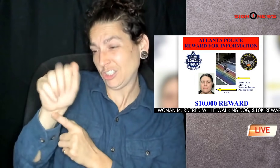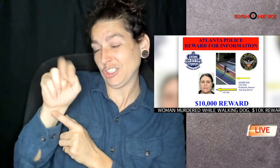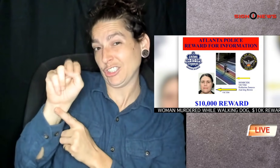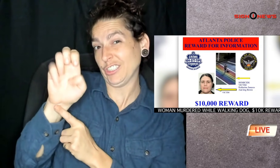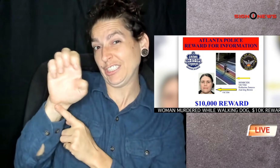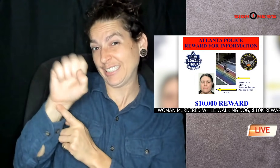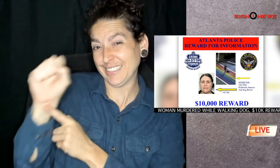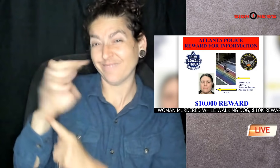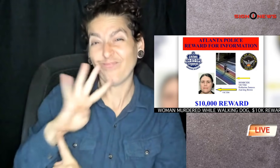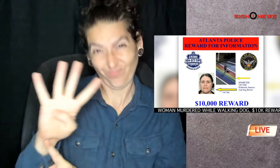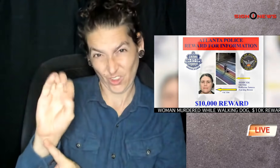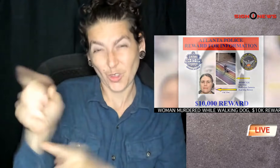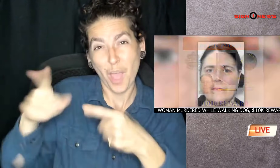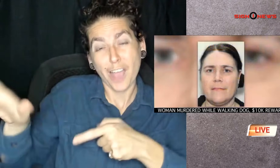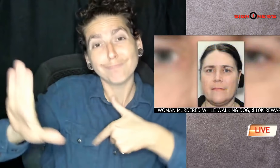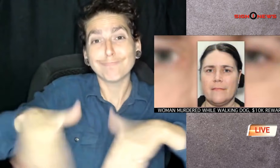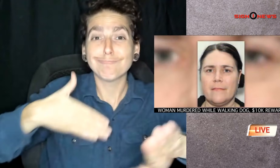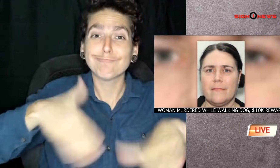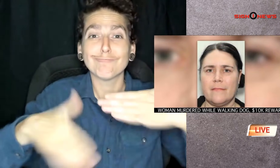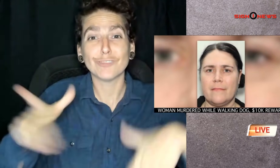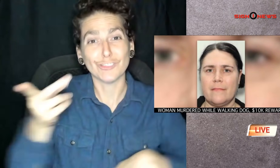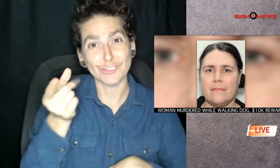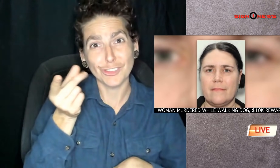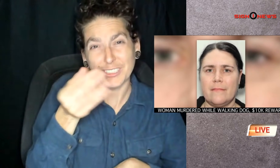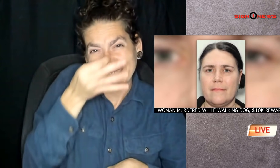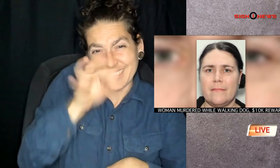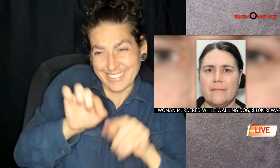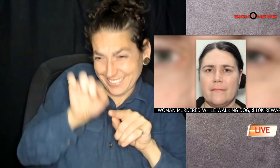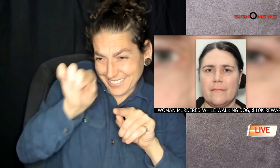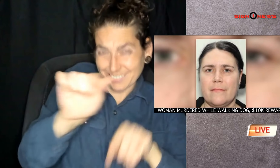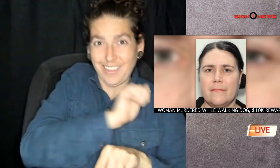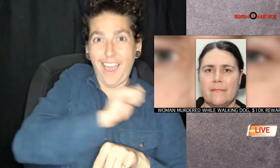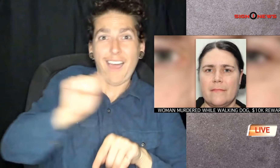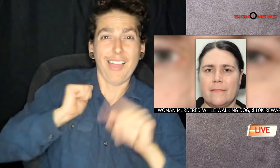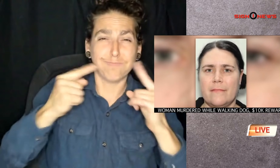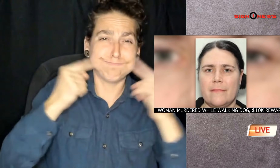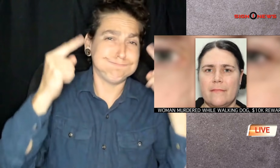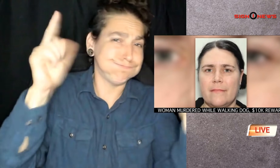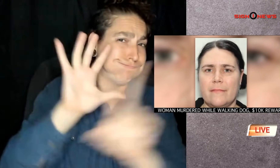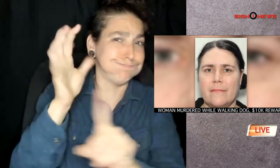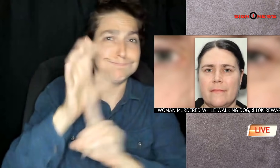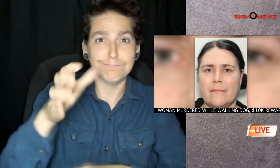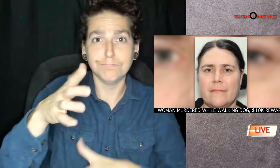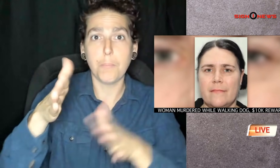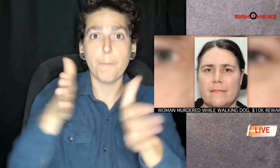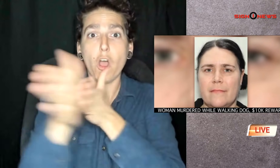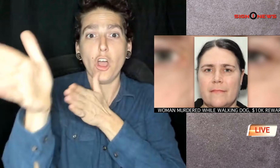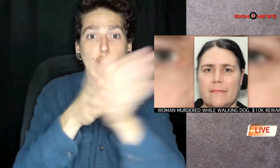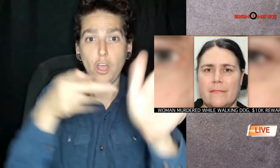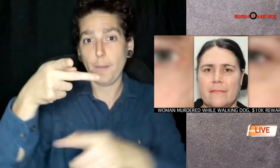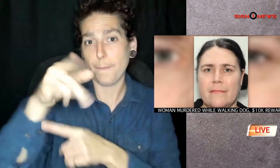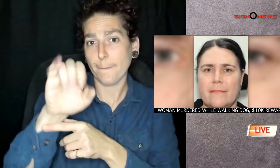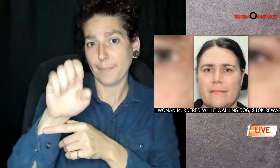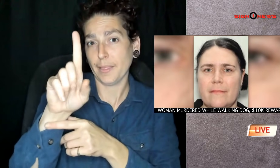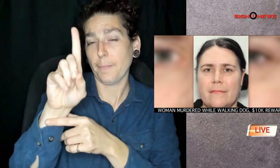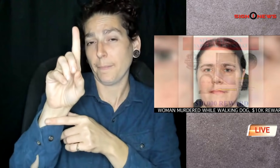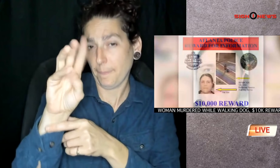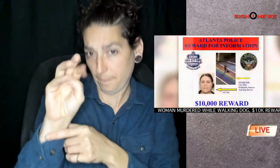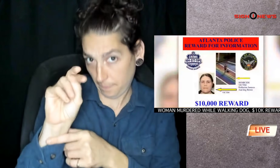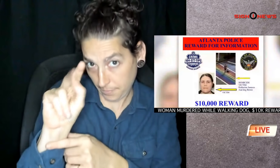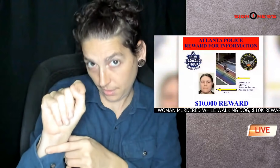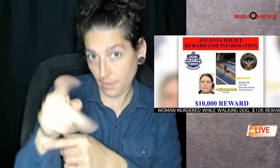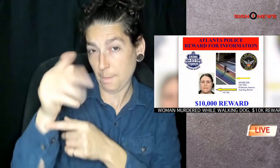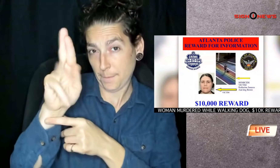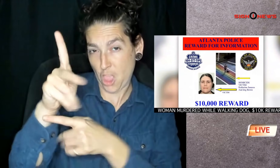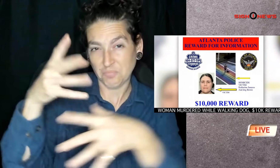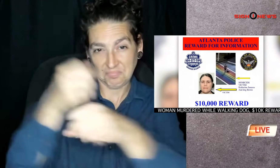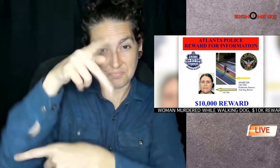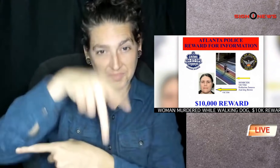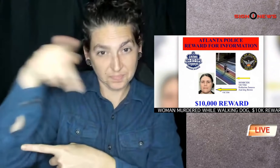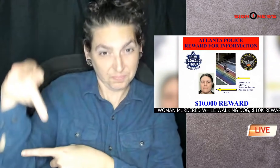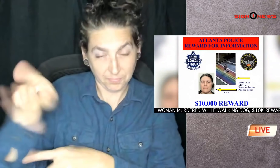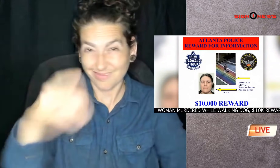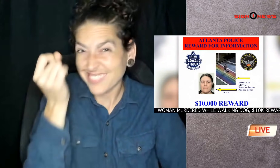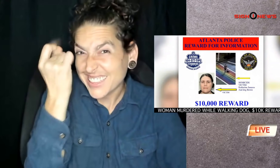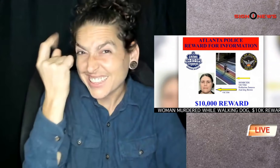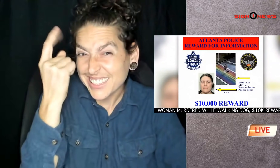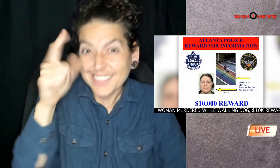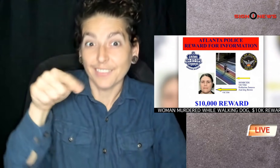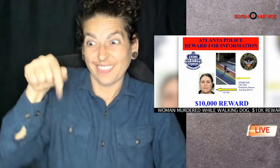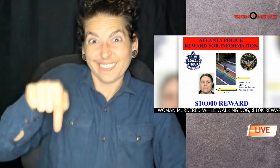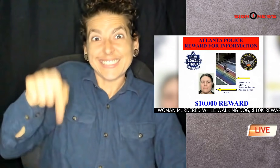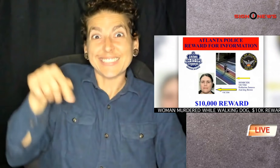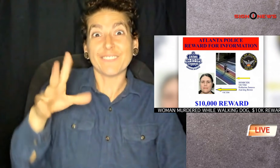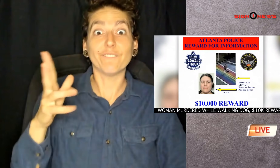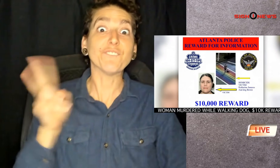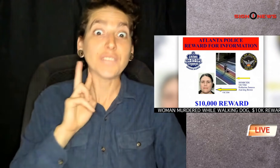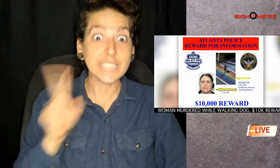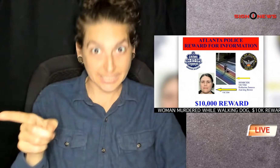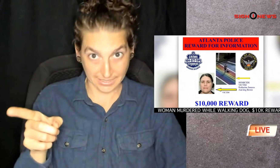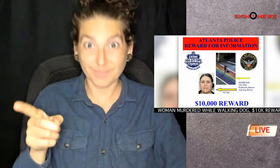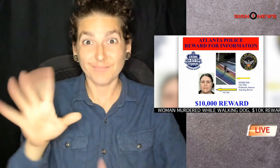Janness while she was walking her dog near Atlanta's popular Piedmont Park the victim's